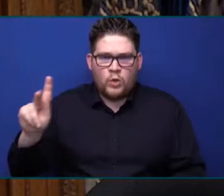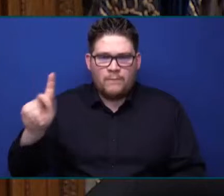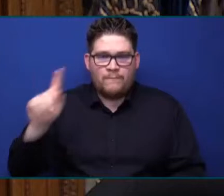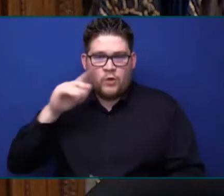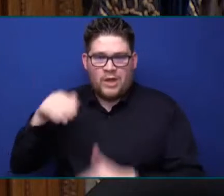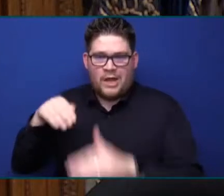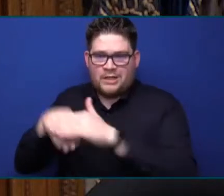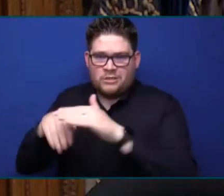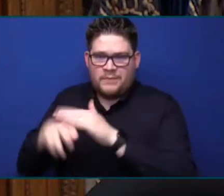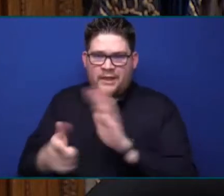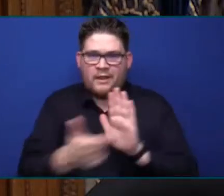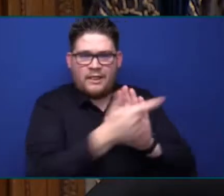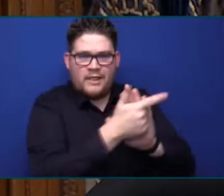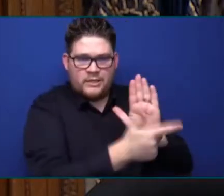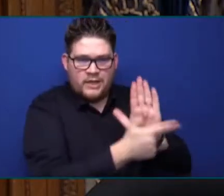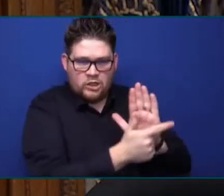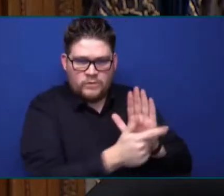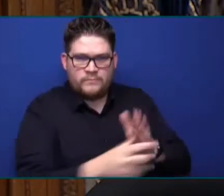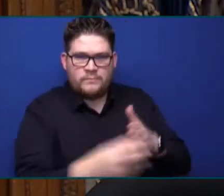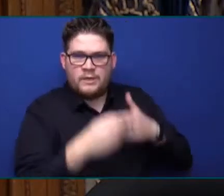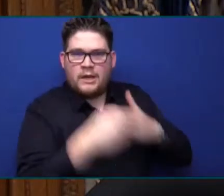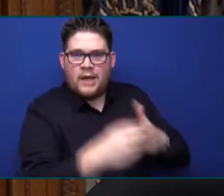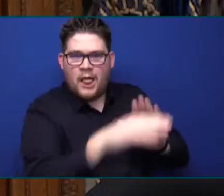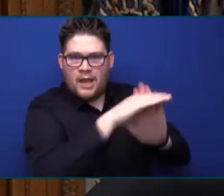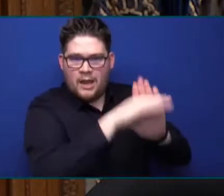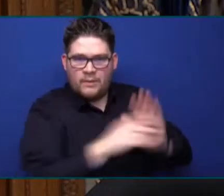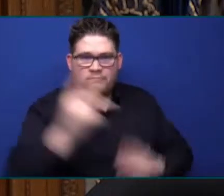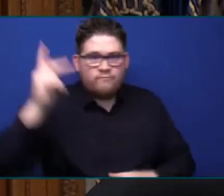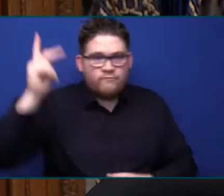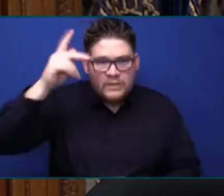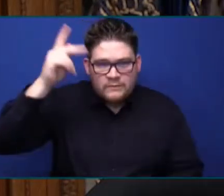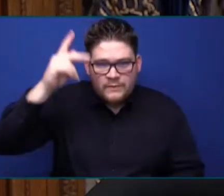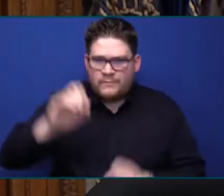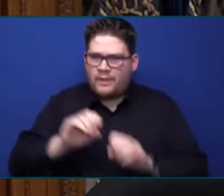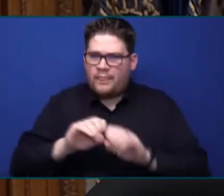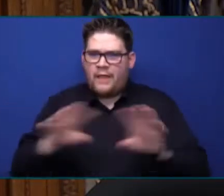“nothing about us without us.” Fortunately, people with disabilities have